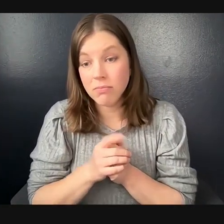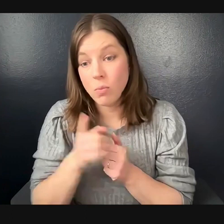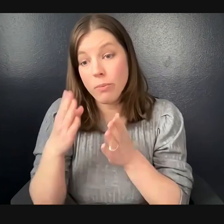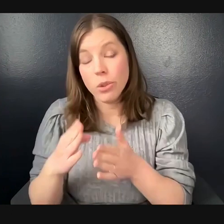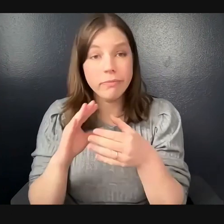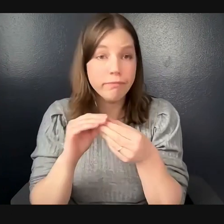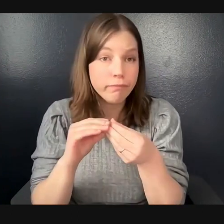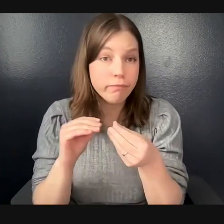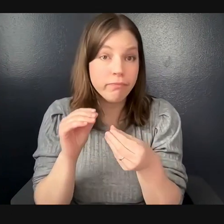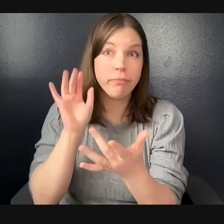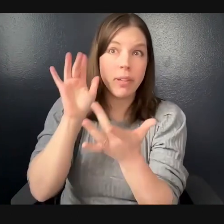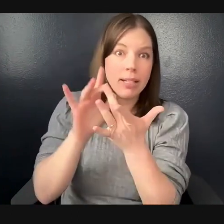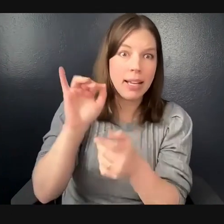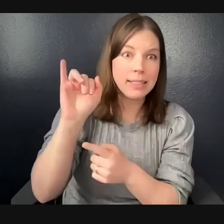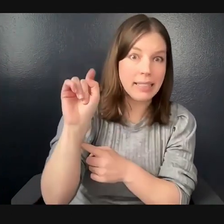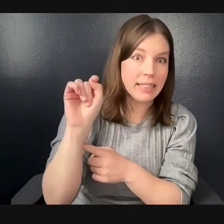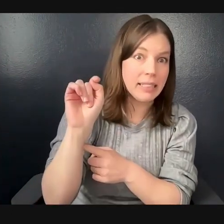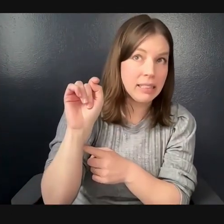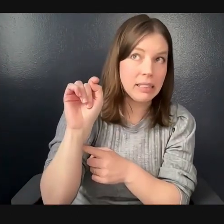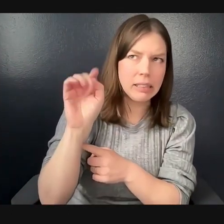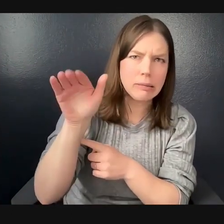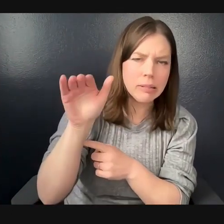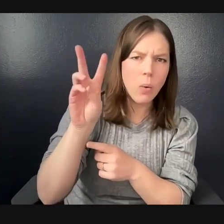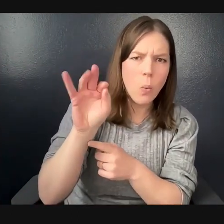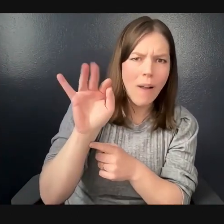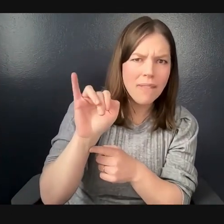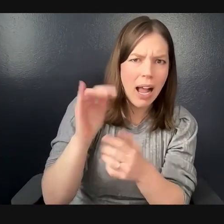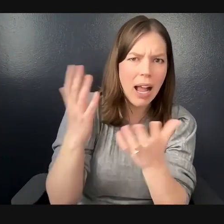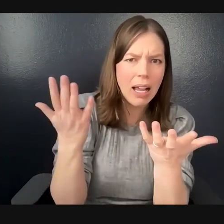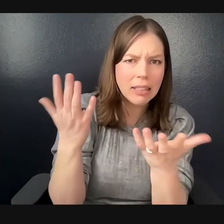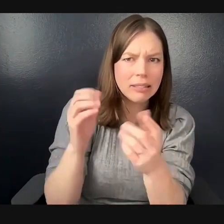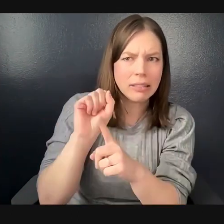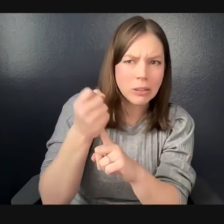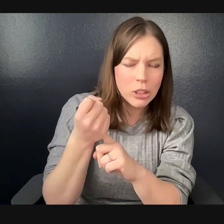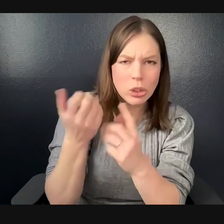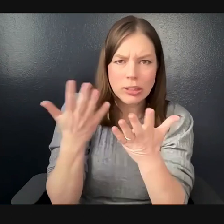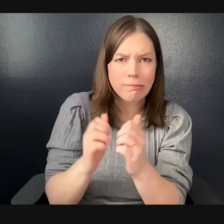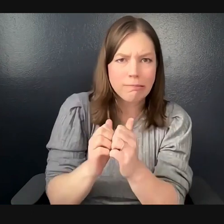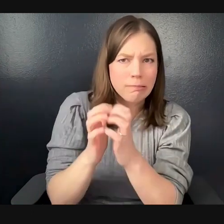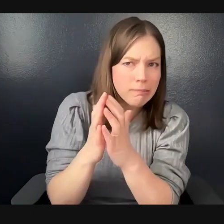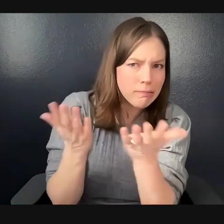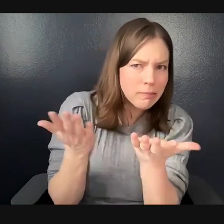Someone else here said, contact IT about the Wi-Fi issue. Let them know that you're not getting